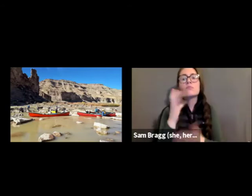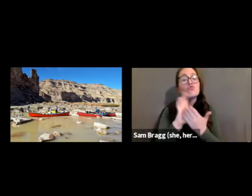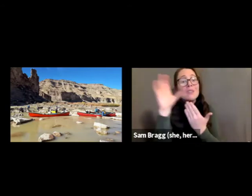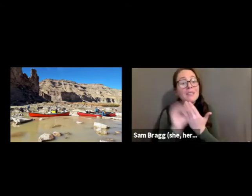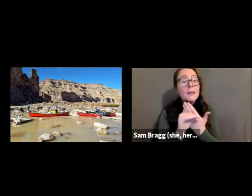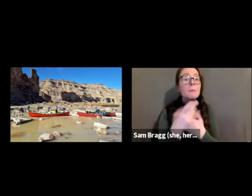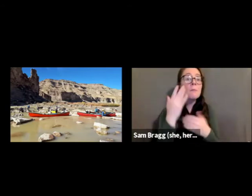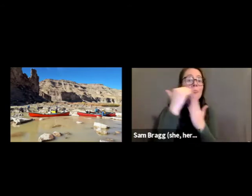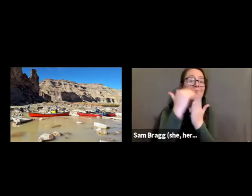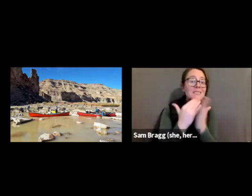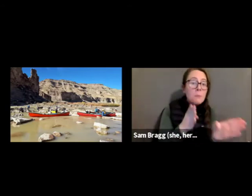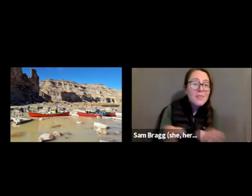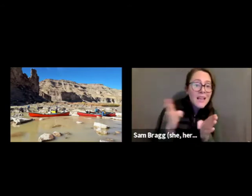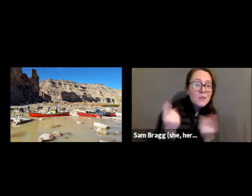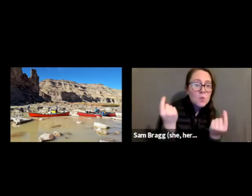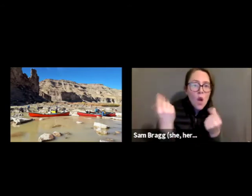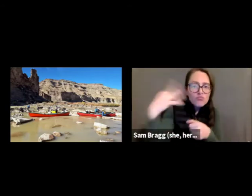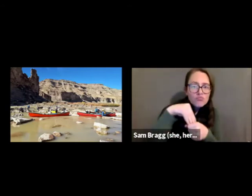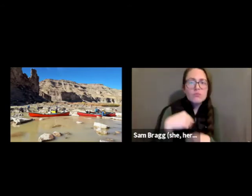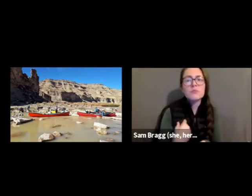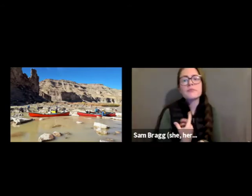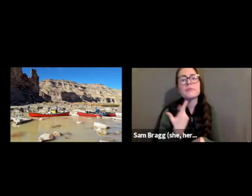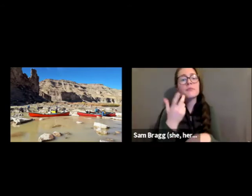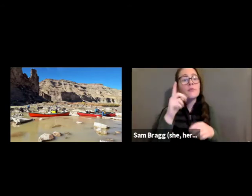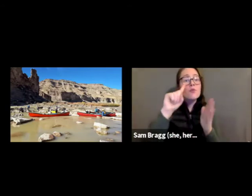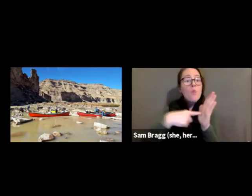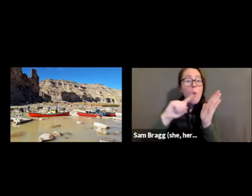what that was going to look like for the day, the curriculum, the plans, everything was on my